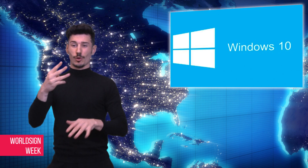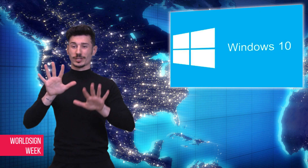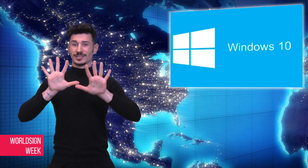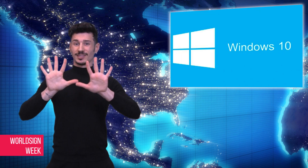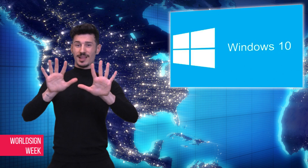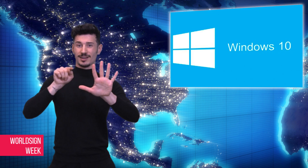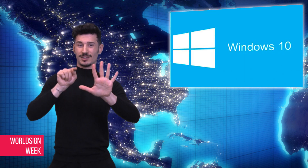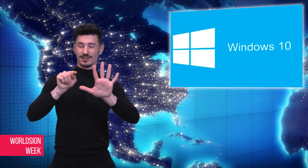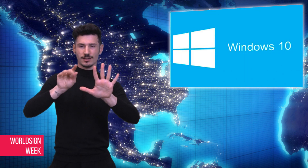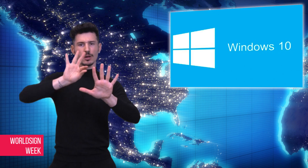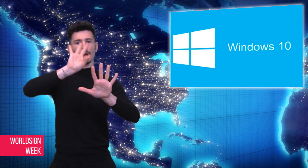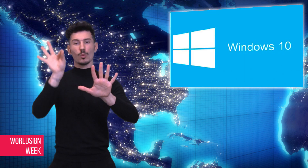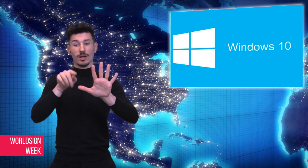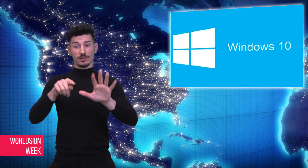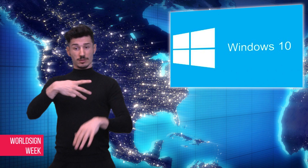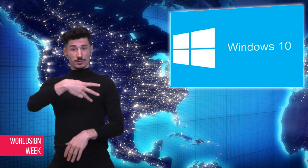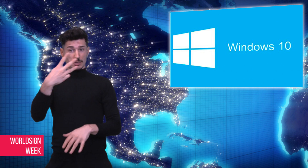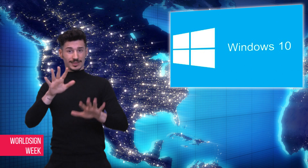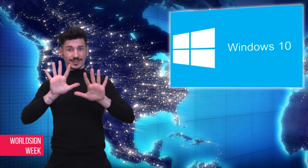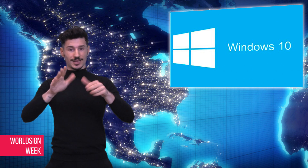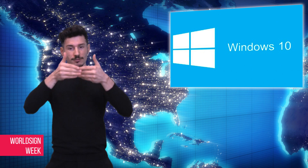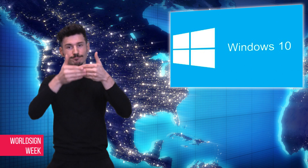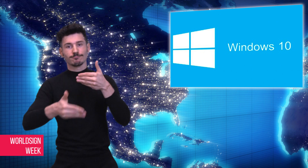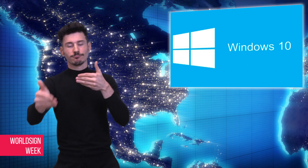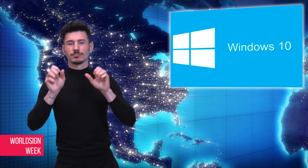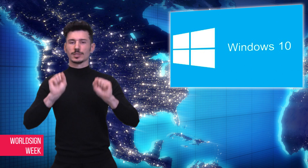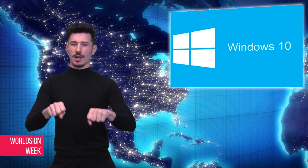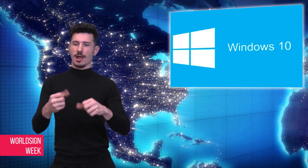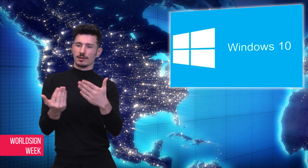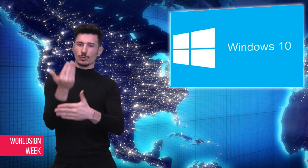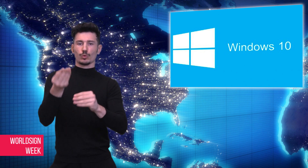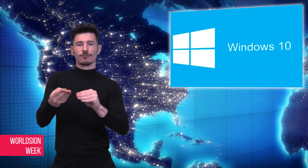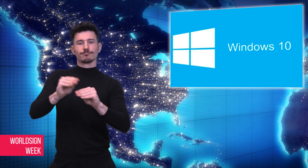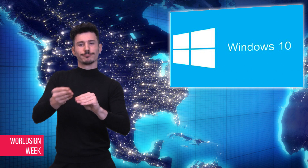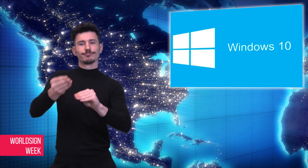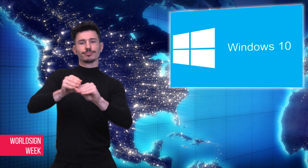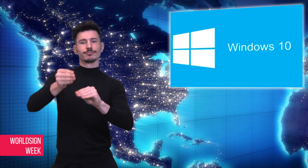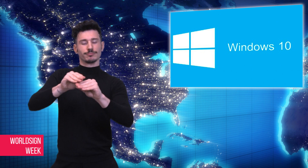to continue receiving security updates to protect